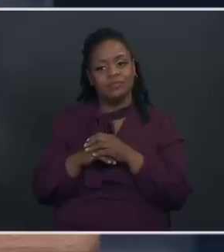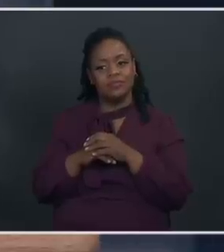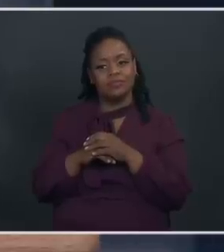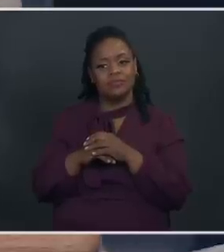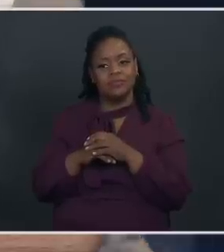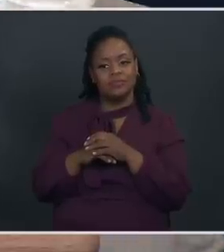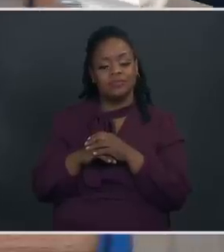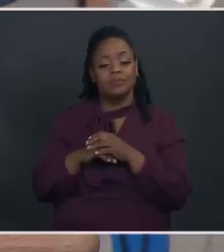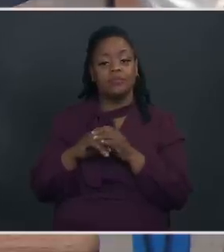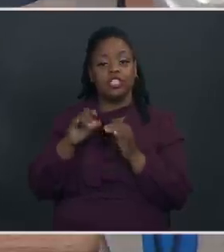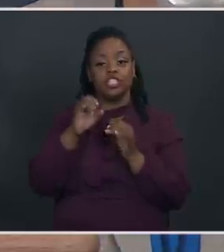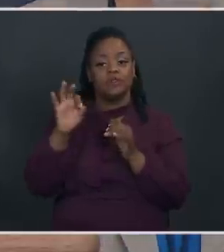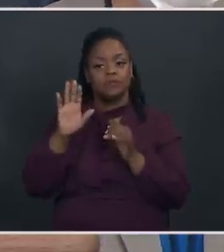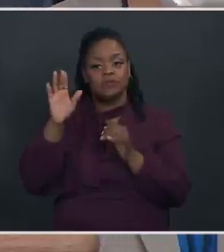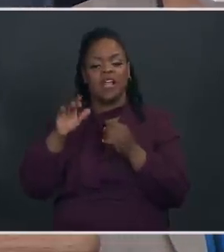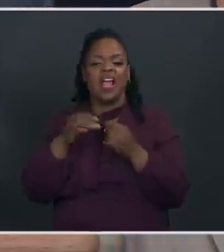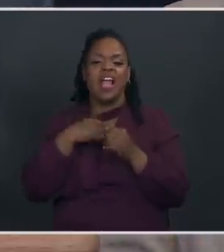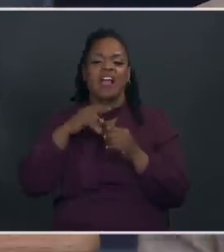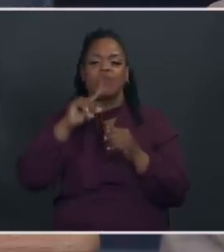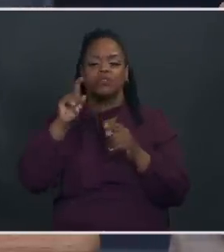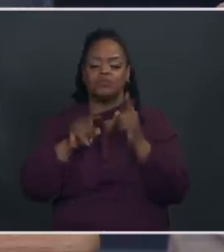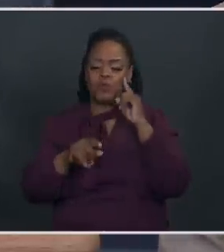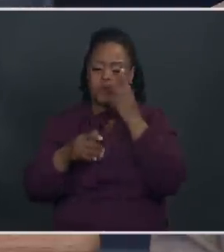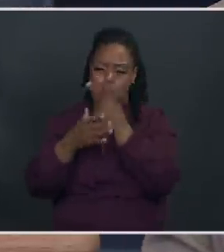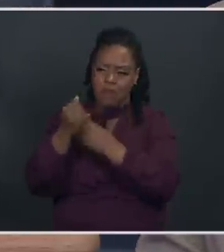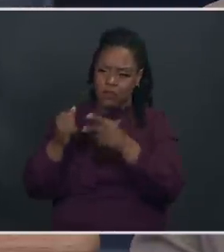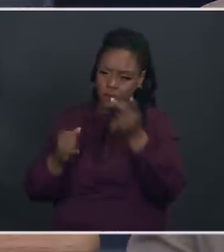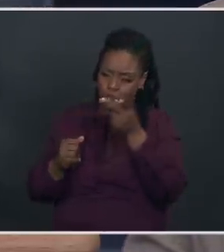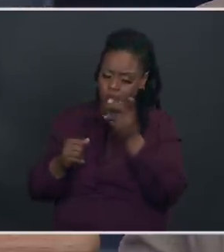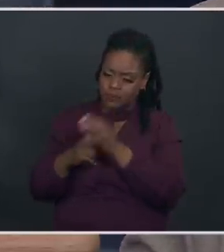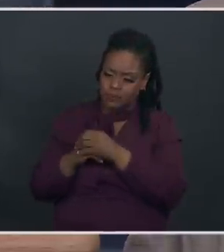Question for both of you: Can you give us a sense of